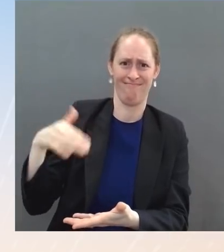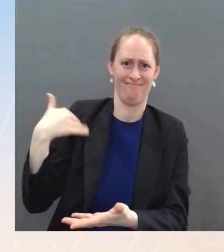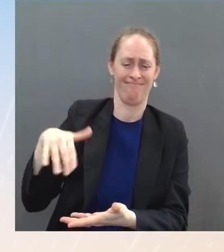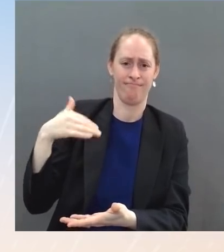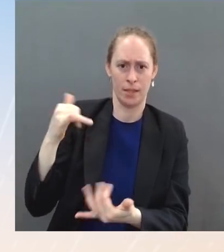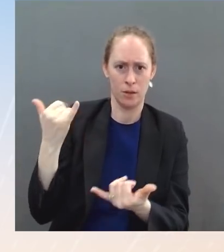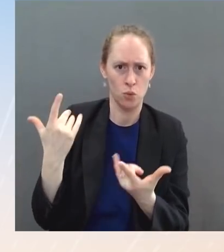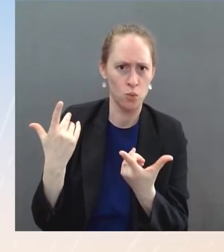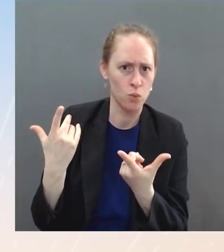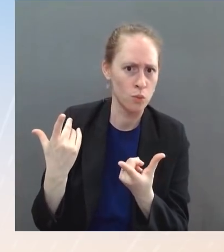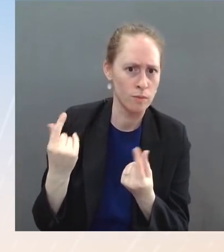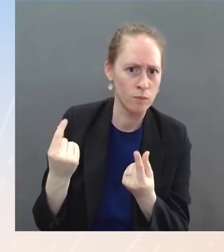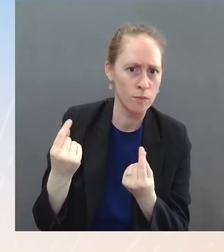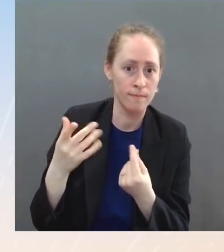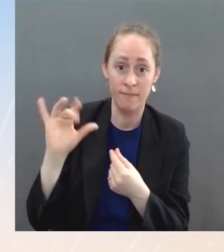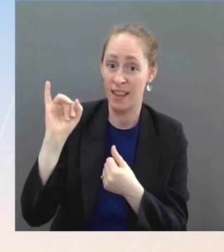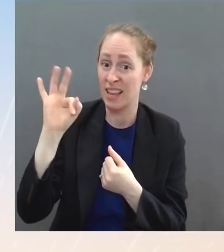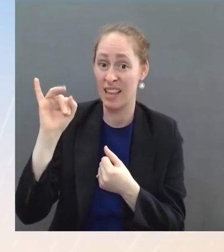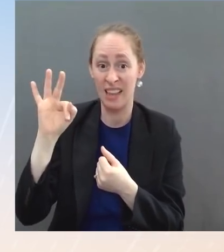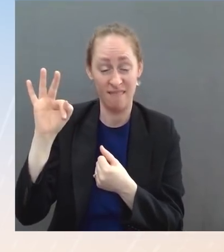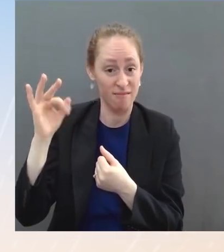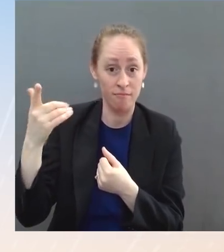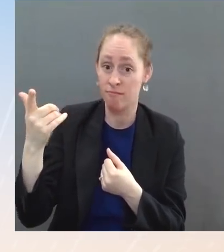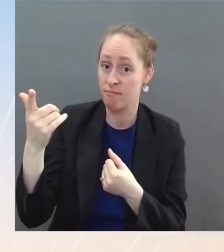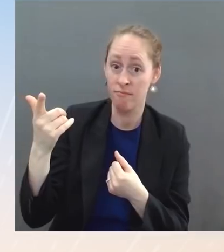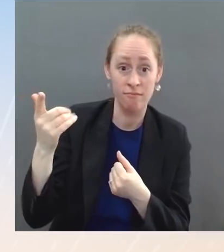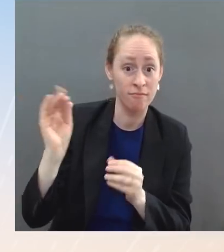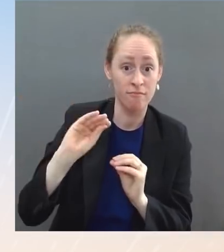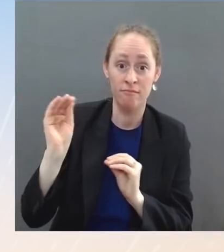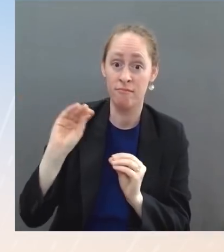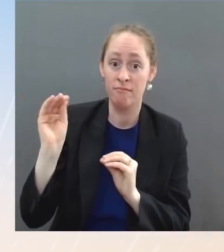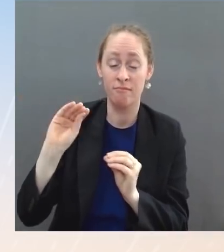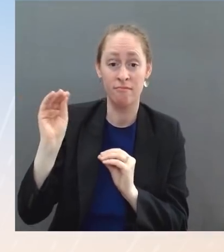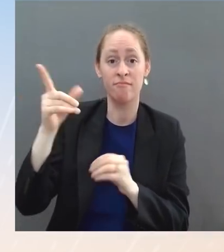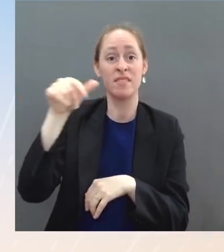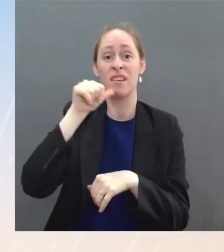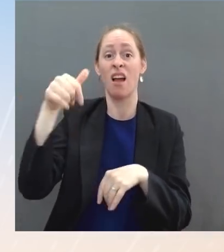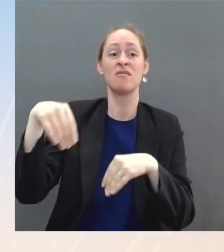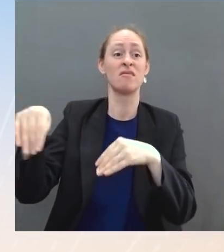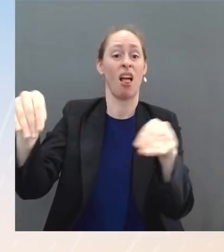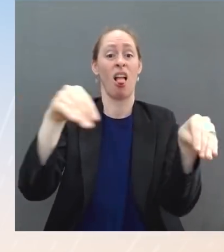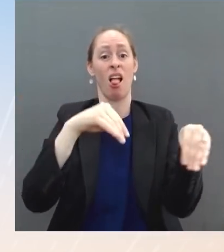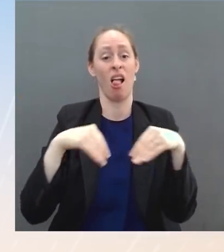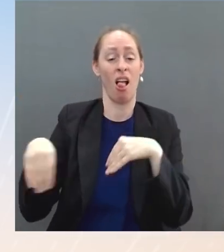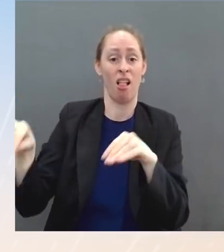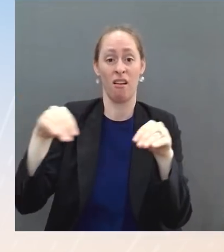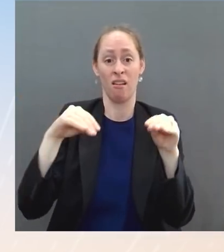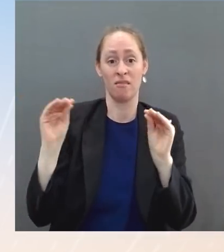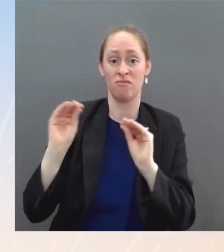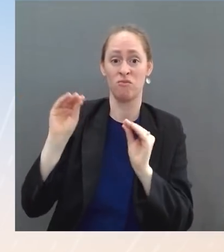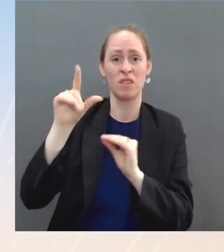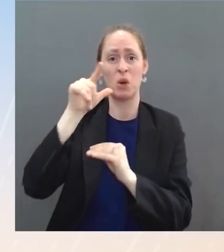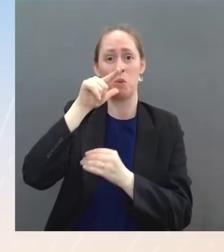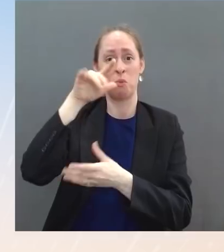in order to finance lavish consumption. And right now, billionaires with unrealized gains borrow against their assets during li- --